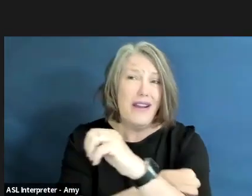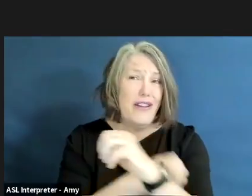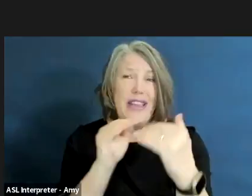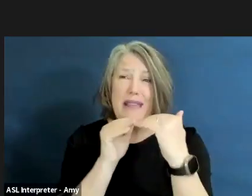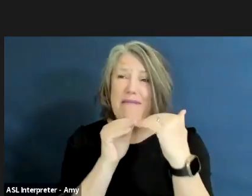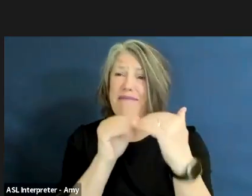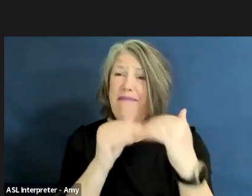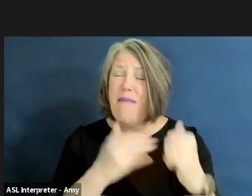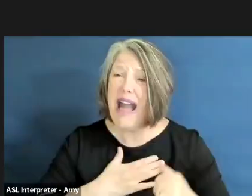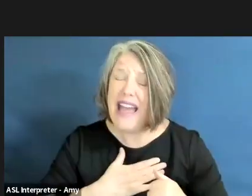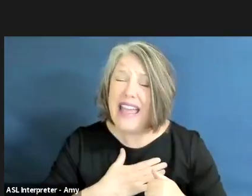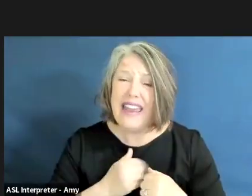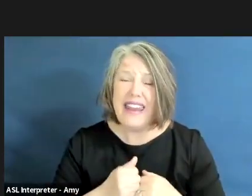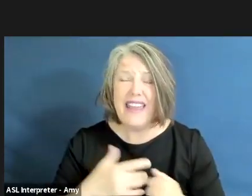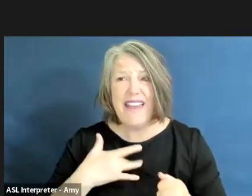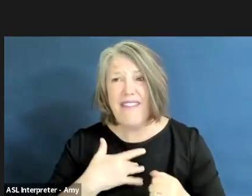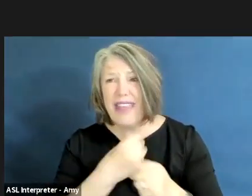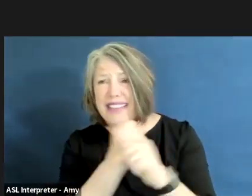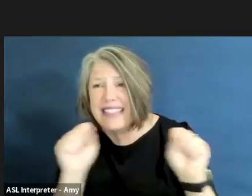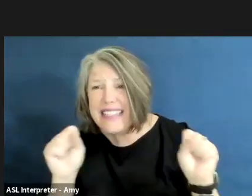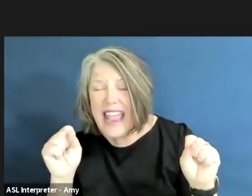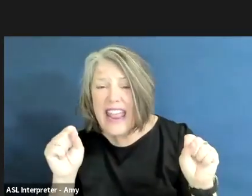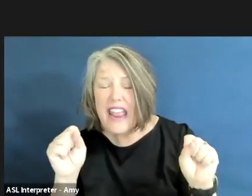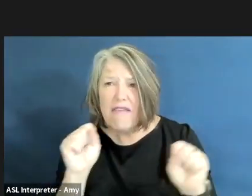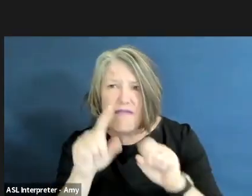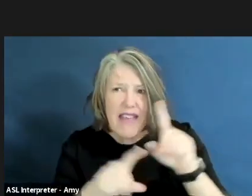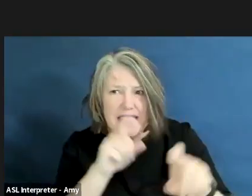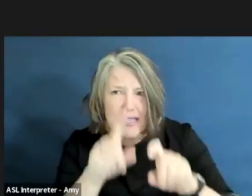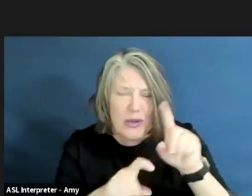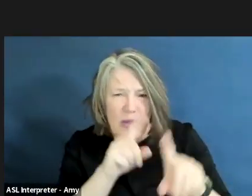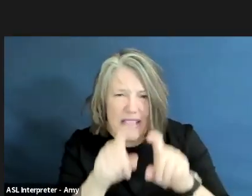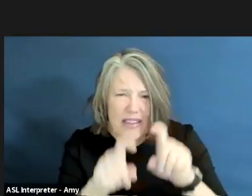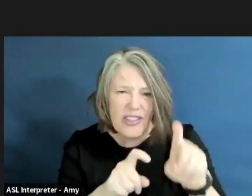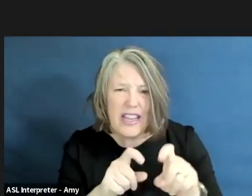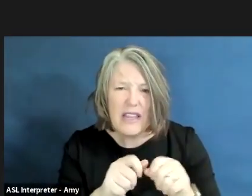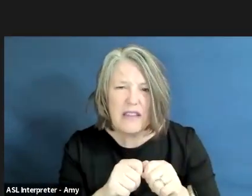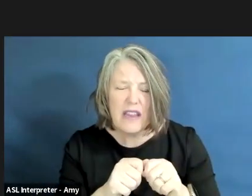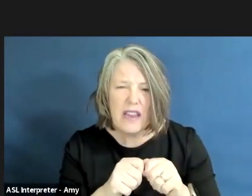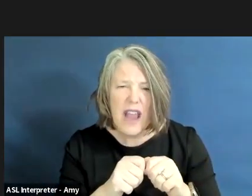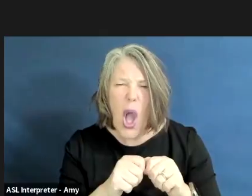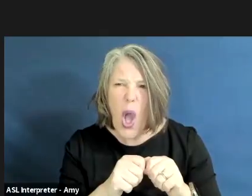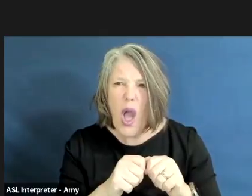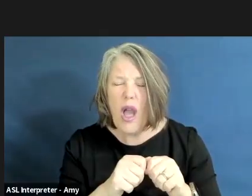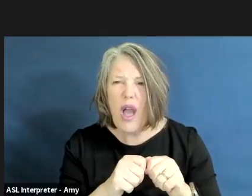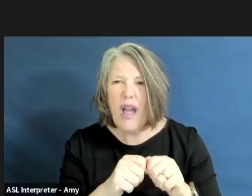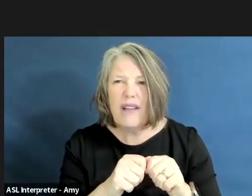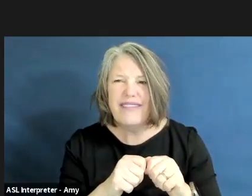I felt safe asking the questions that went past, " Oh, you'll be fine."